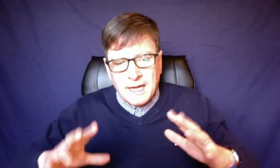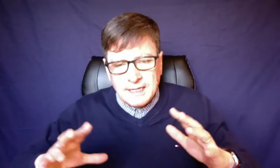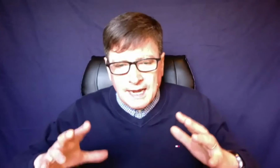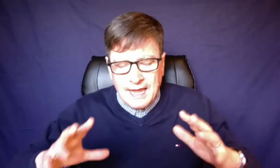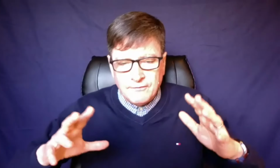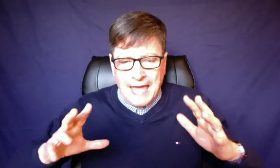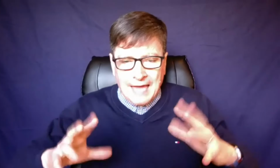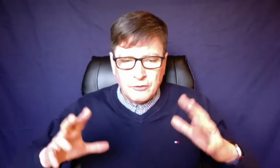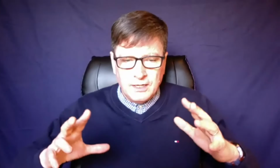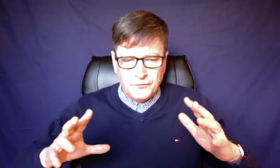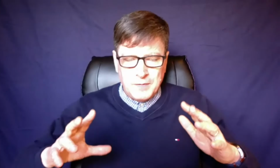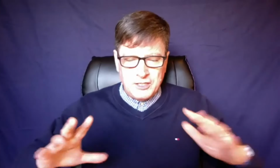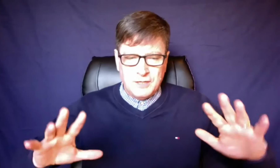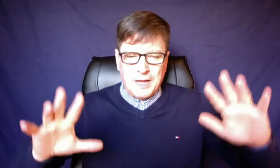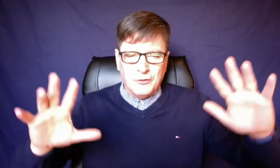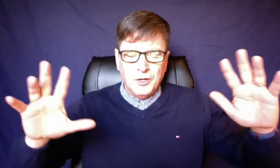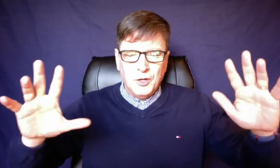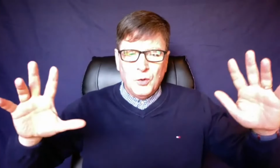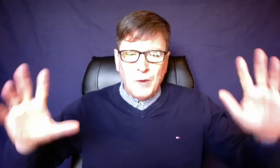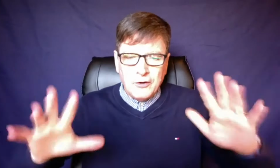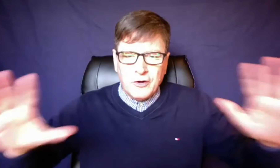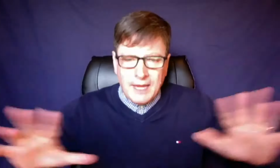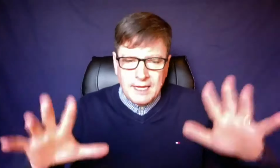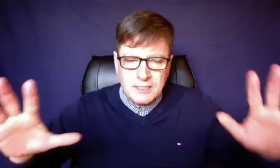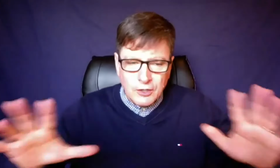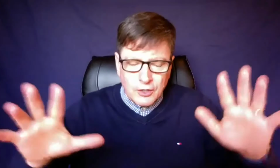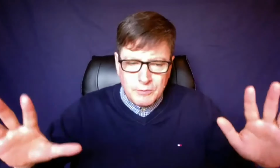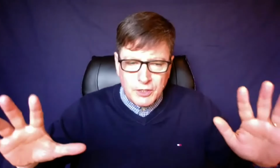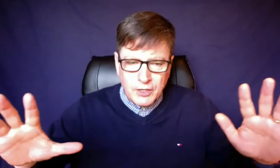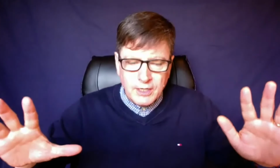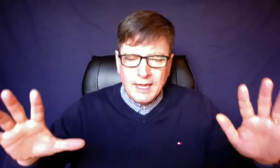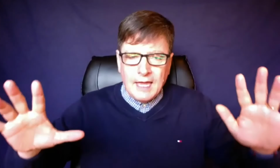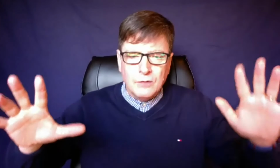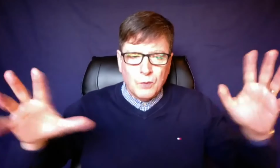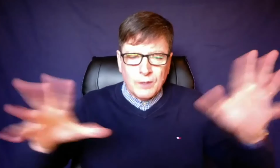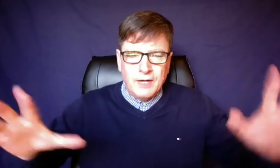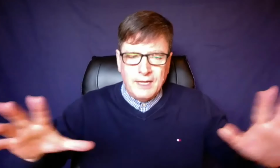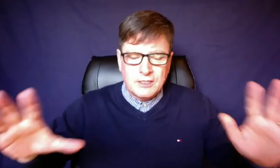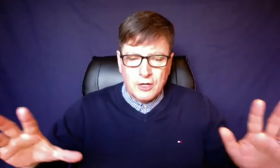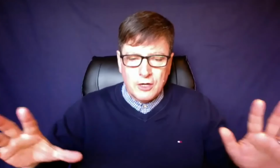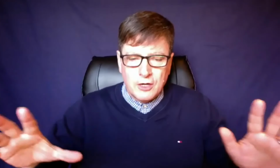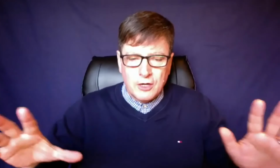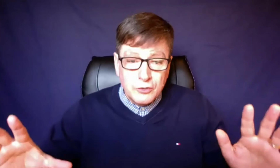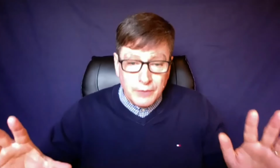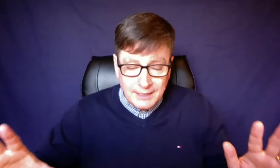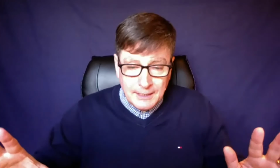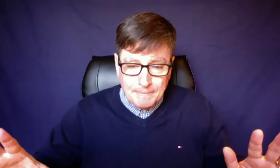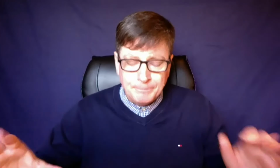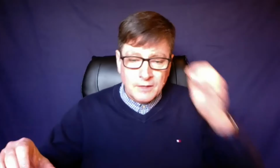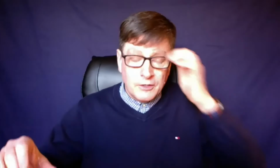who don't have good proprioceptive sense or sense of proprioception so they may not have accurate information